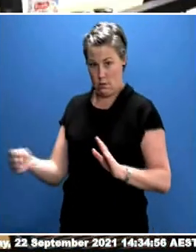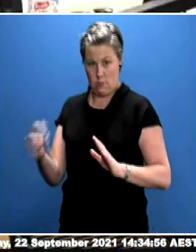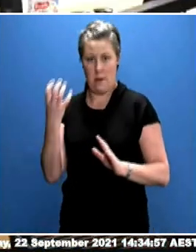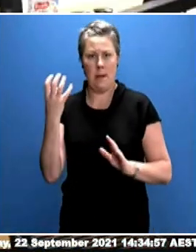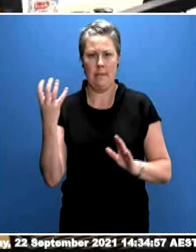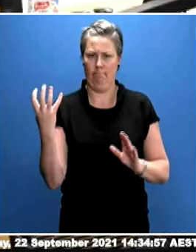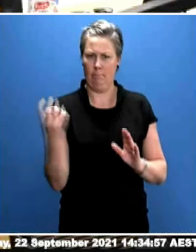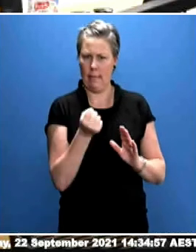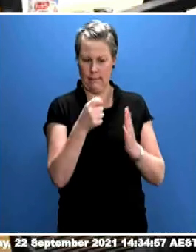Yes.